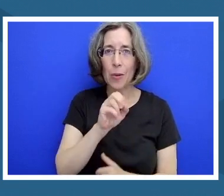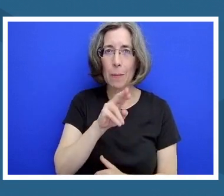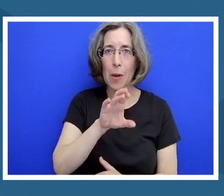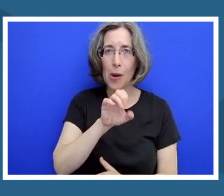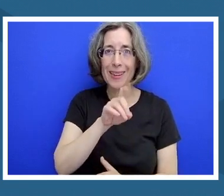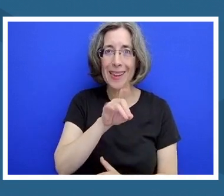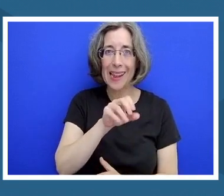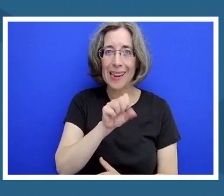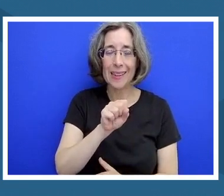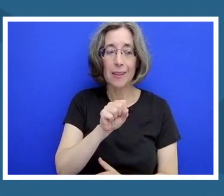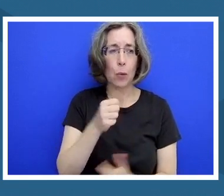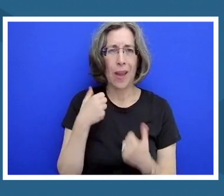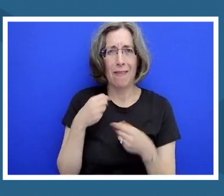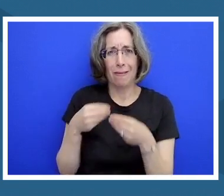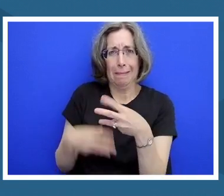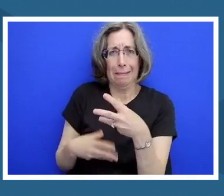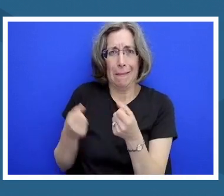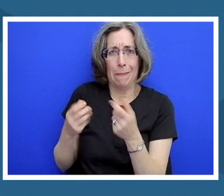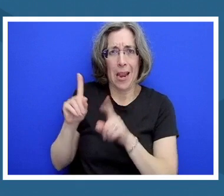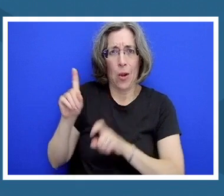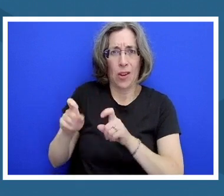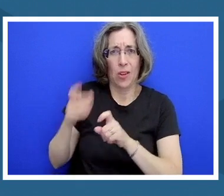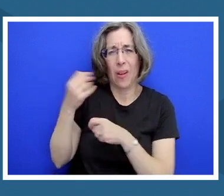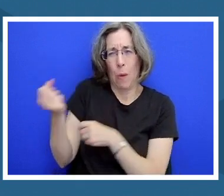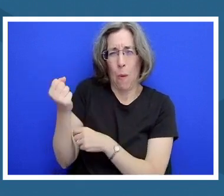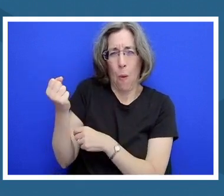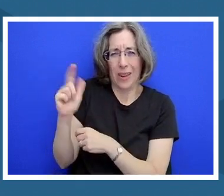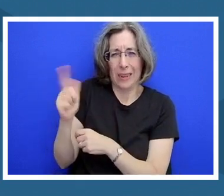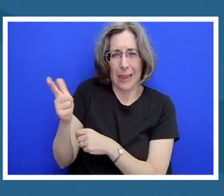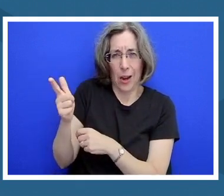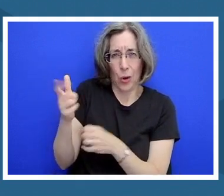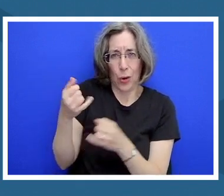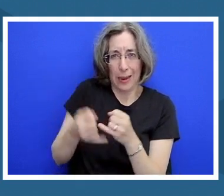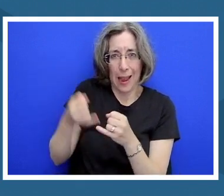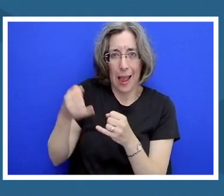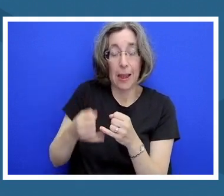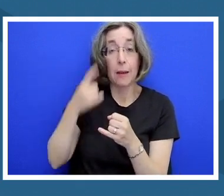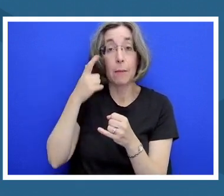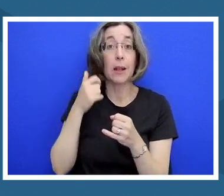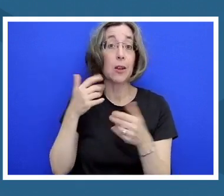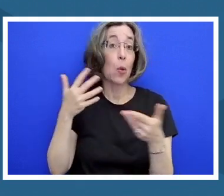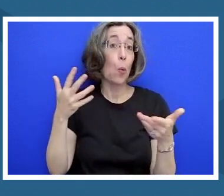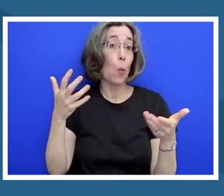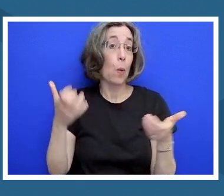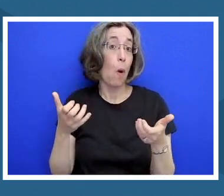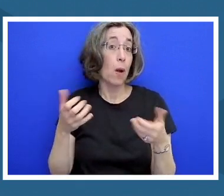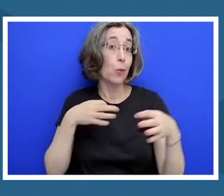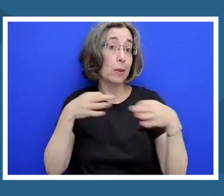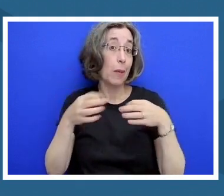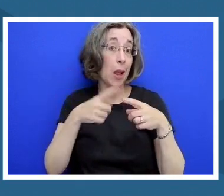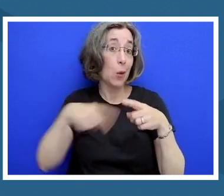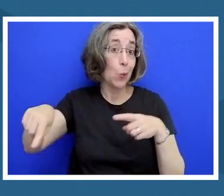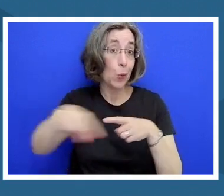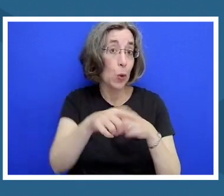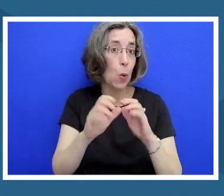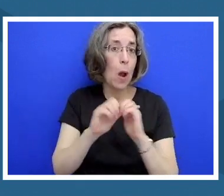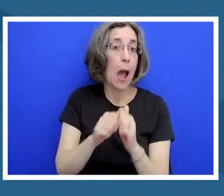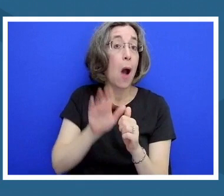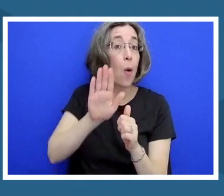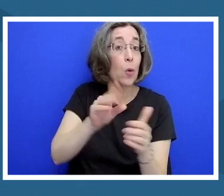till the end because we want to introduce all of you out there how you can start involving